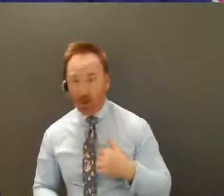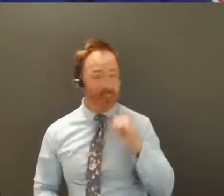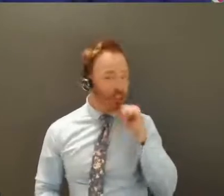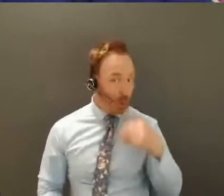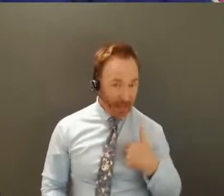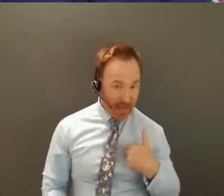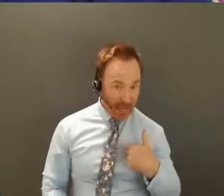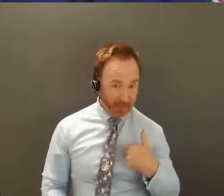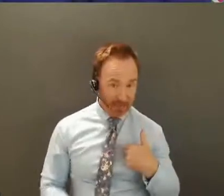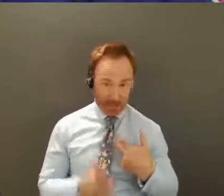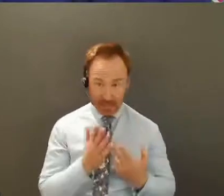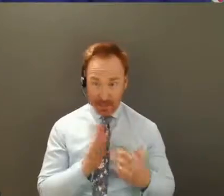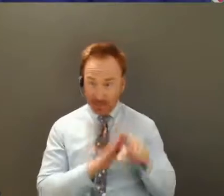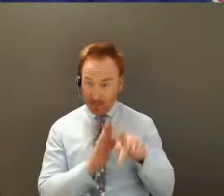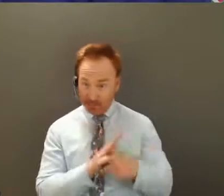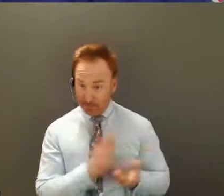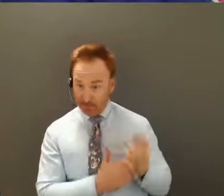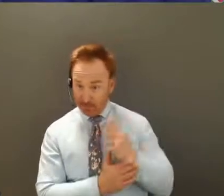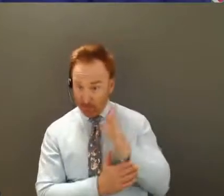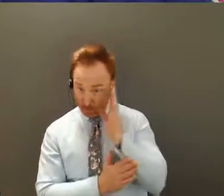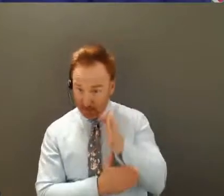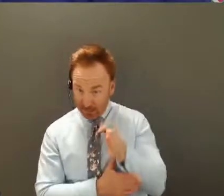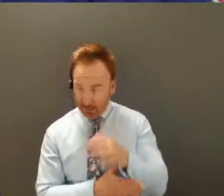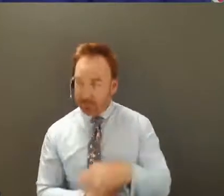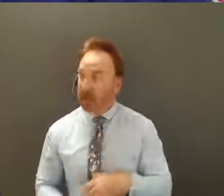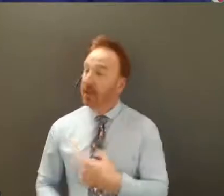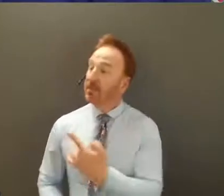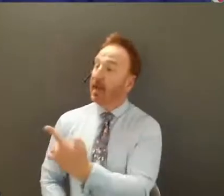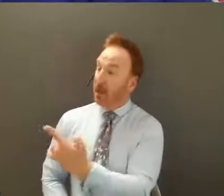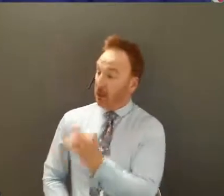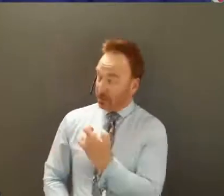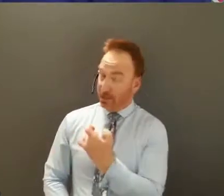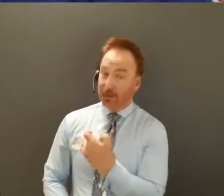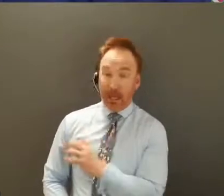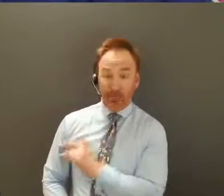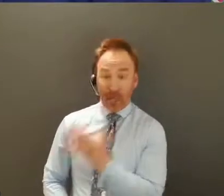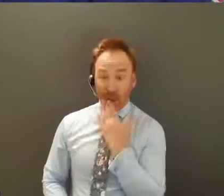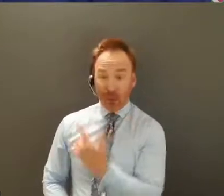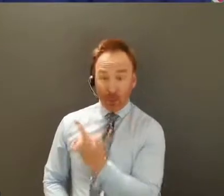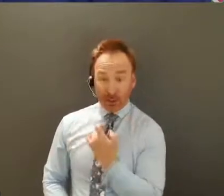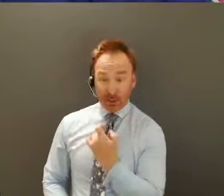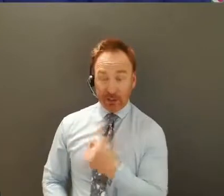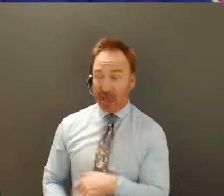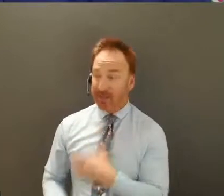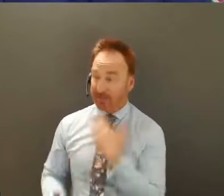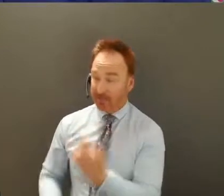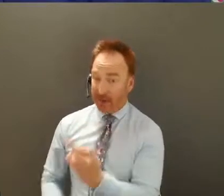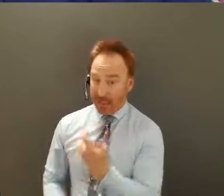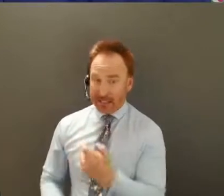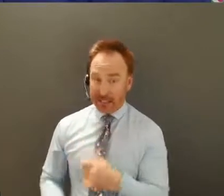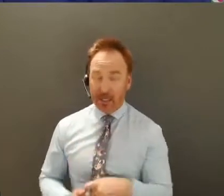We announced three all very close together near the beginning of this outbreak.